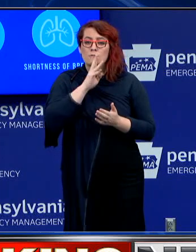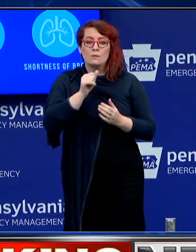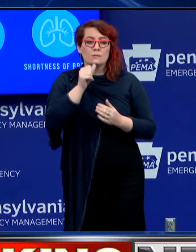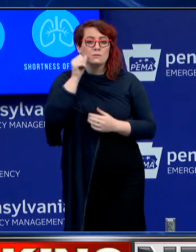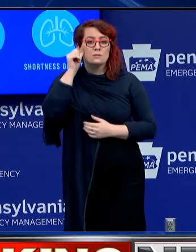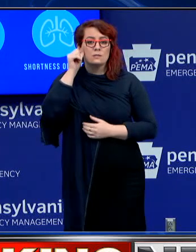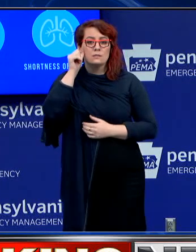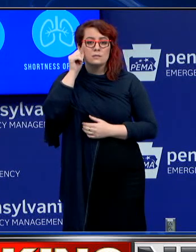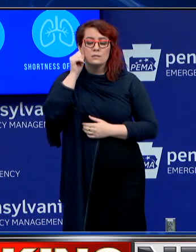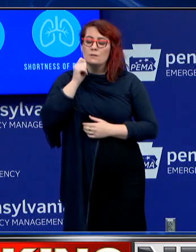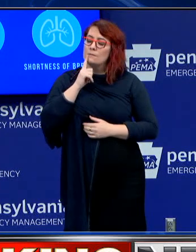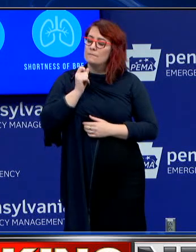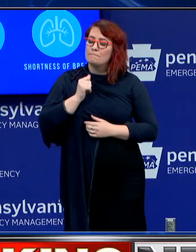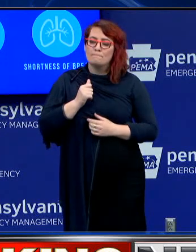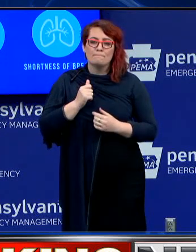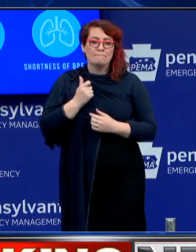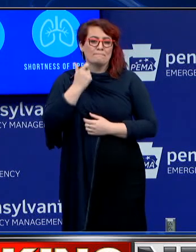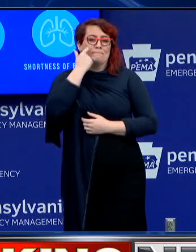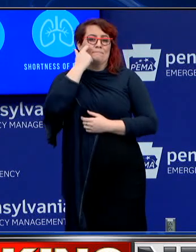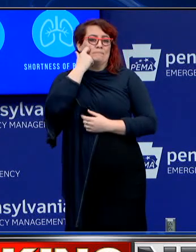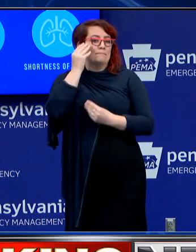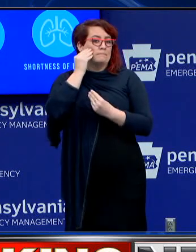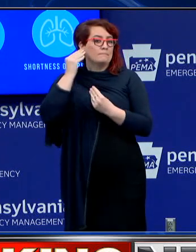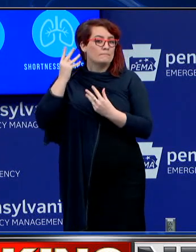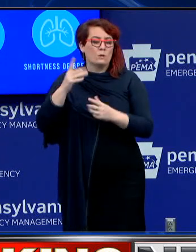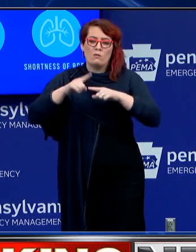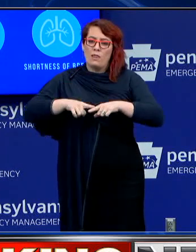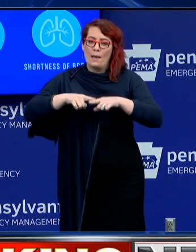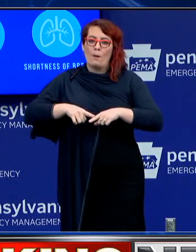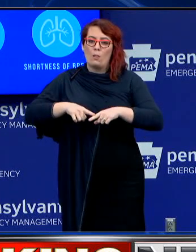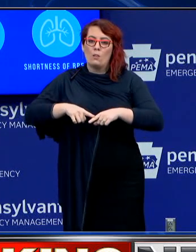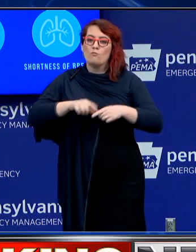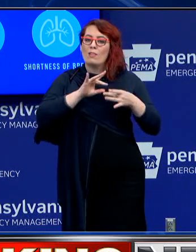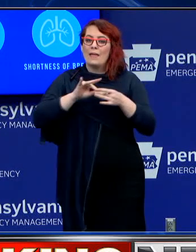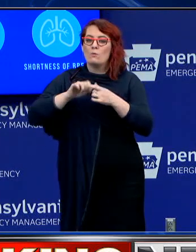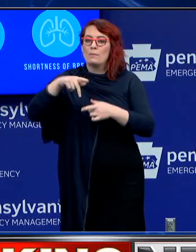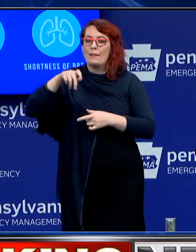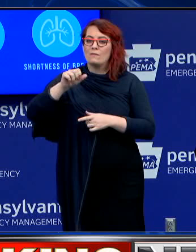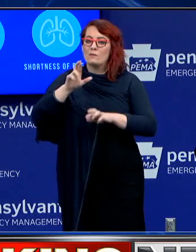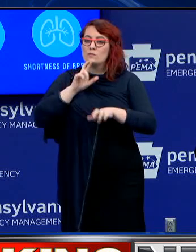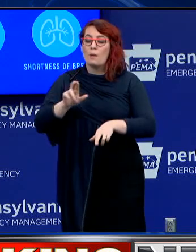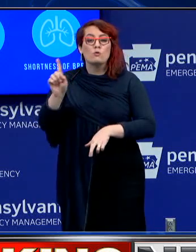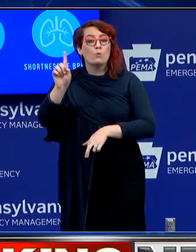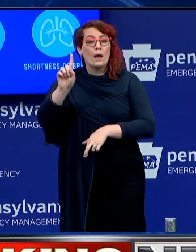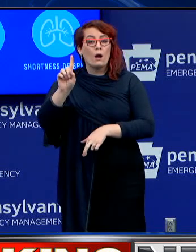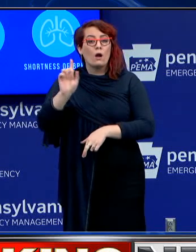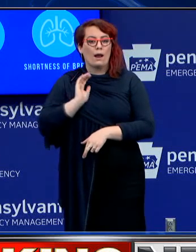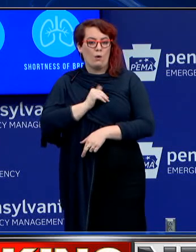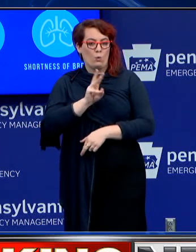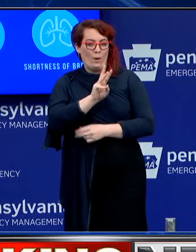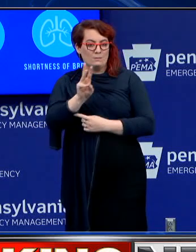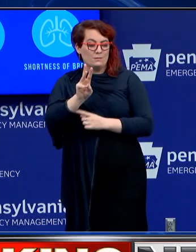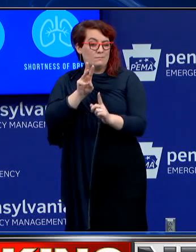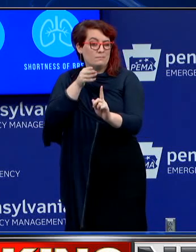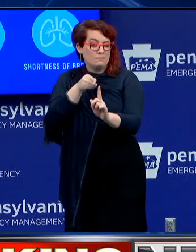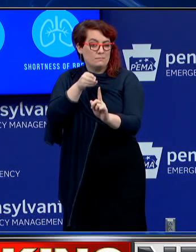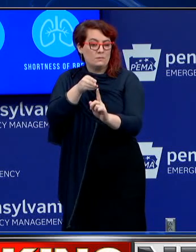SEND ANY MEMBER OF THE OTHER TEAM TO DETENTION. IF YOU GET A IT WRONG, THE OTHER TEAM TO DETENTION. IF YOU GET A IT WRONG, THE OTHER TEAM CAN SEND ONE OF YOU. IF YOU GET A IT WRONG, THE OTHER TEAM CAN SEND ONE OF YOU. IF YOU PASS THE OTHER TEAM HAS